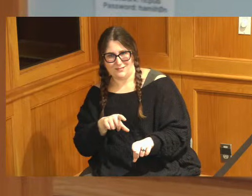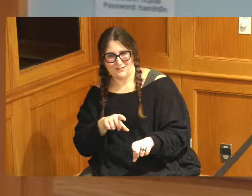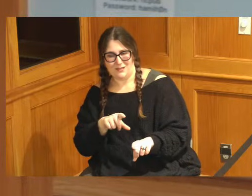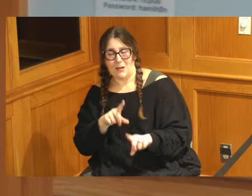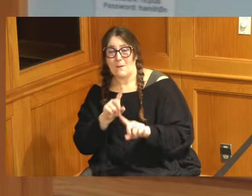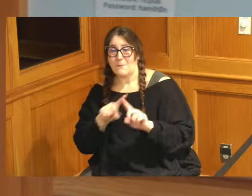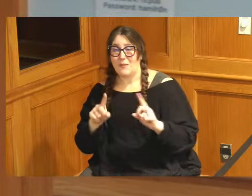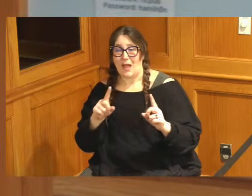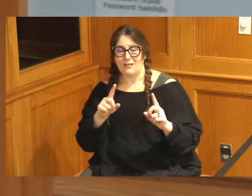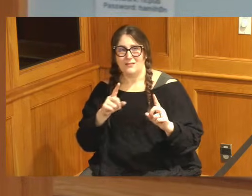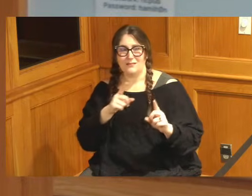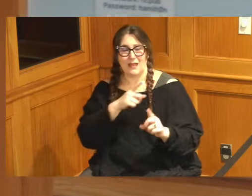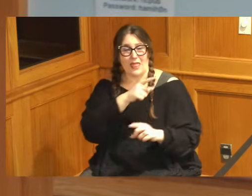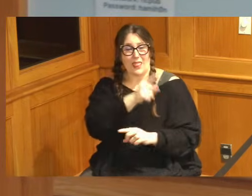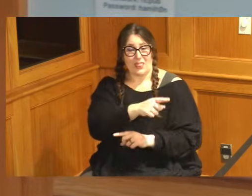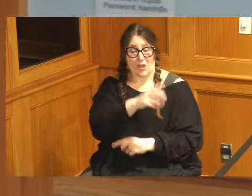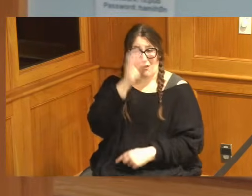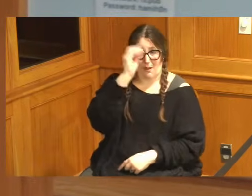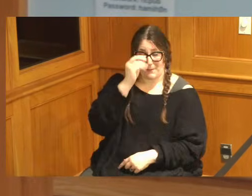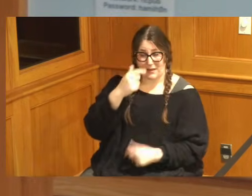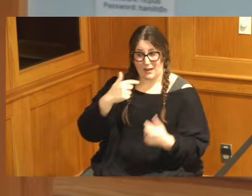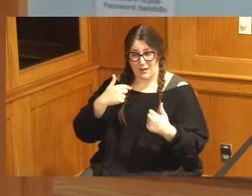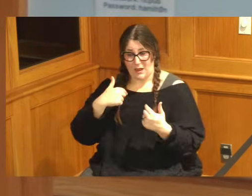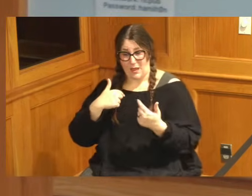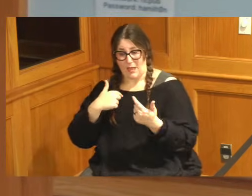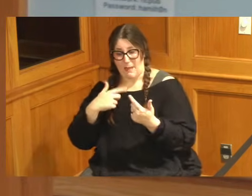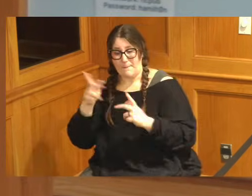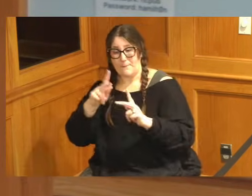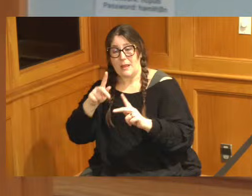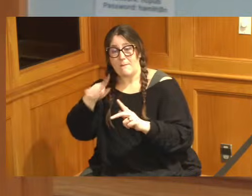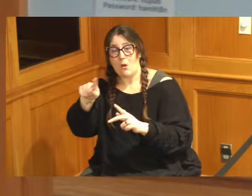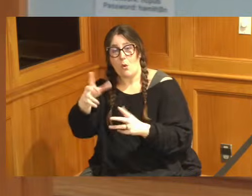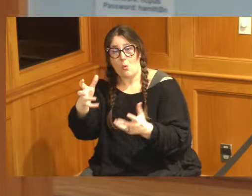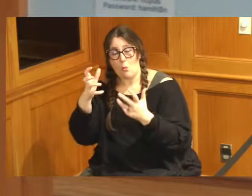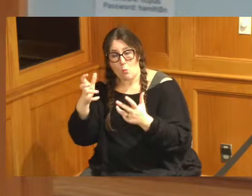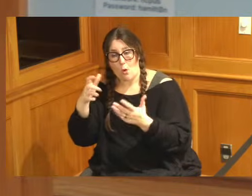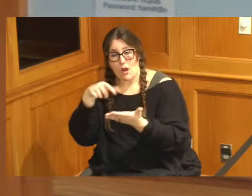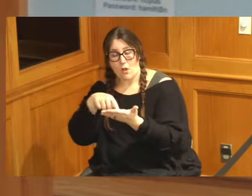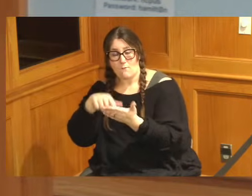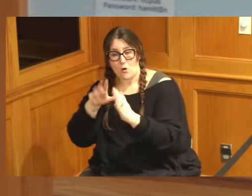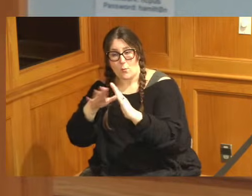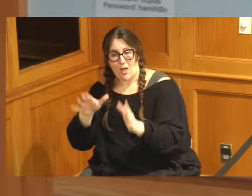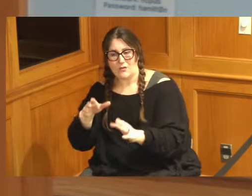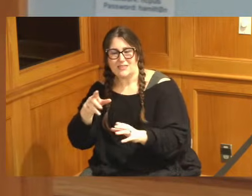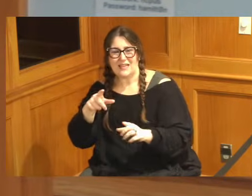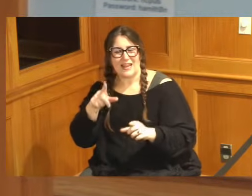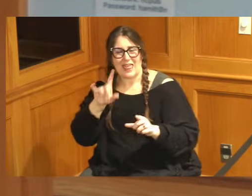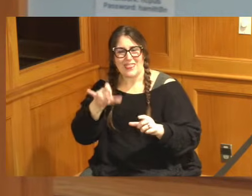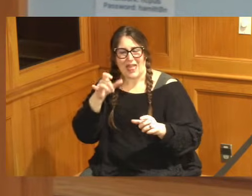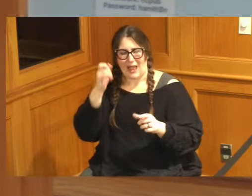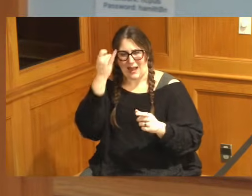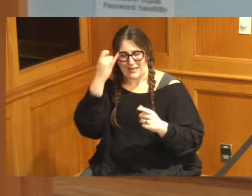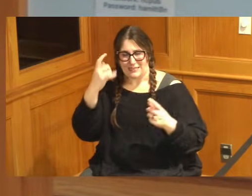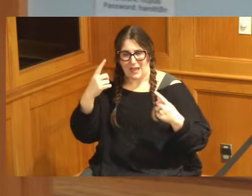lined up with where communities want affordable housing. And so that's a systemic issue that we're